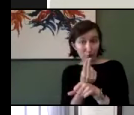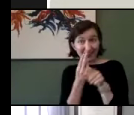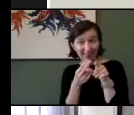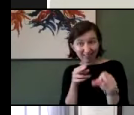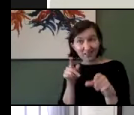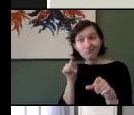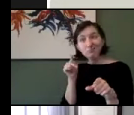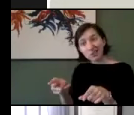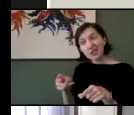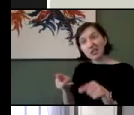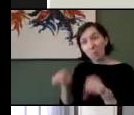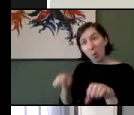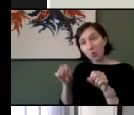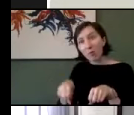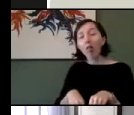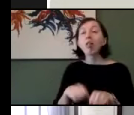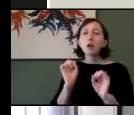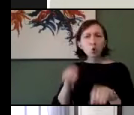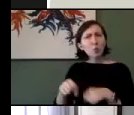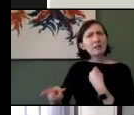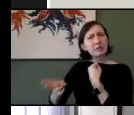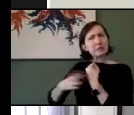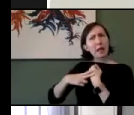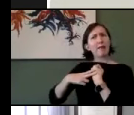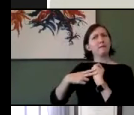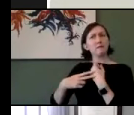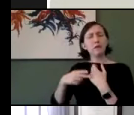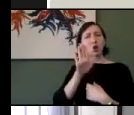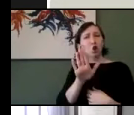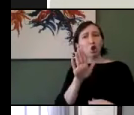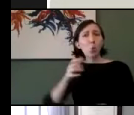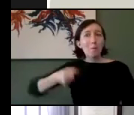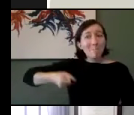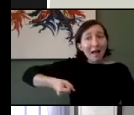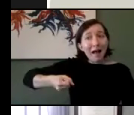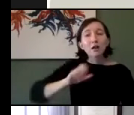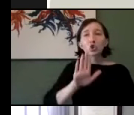Put them in certain areas in your car so they're always with you.